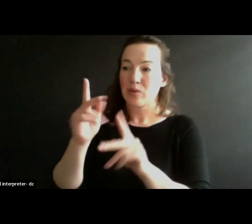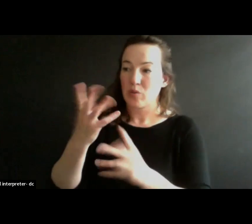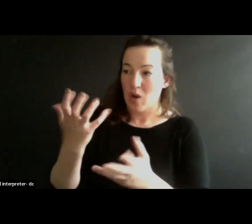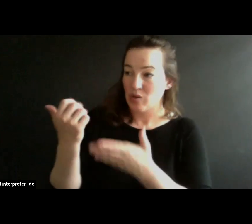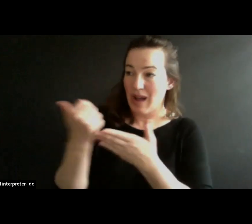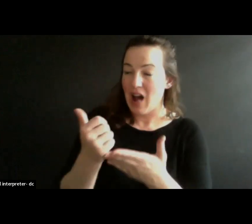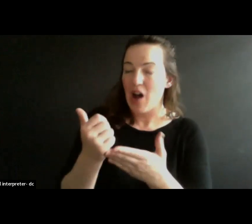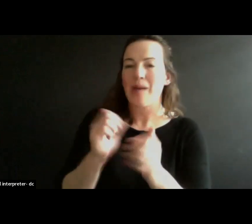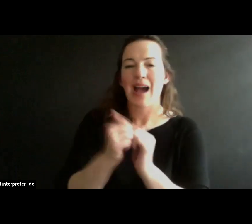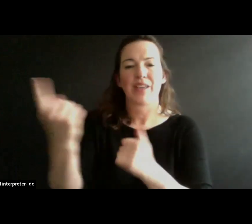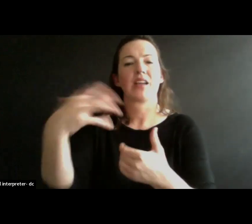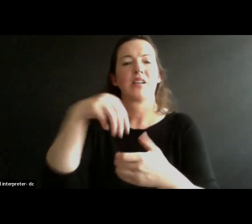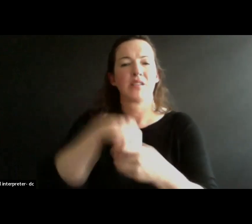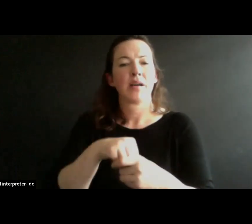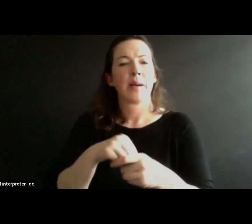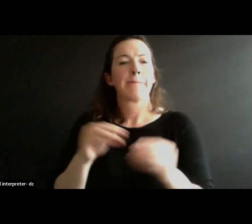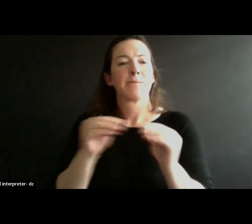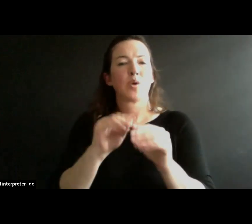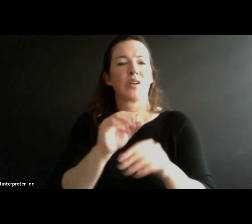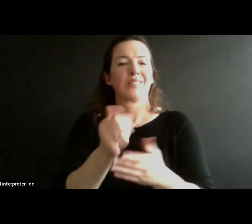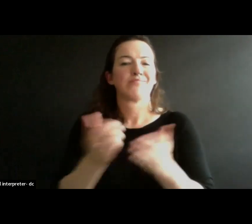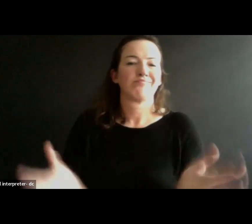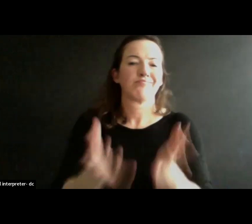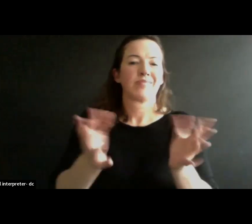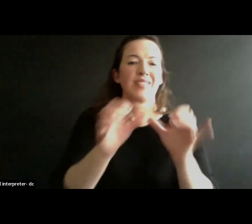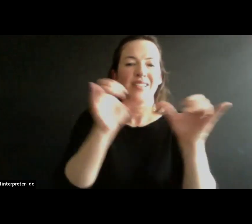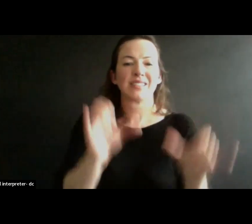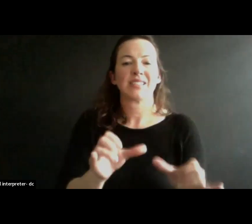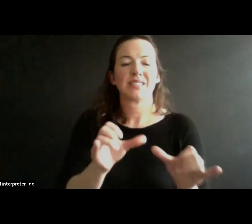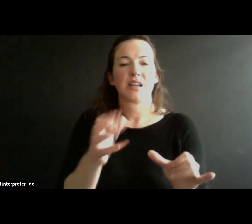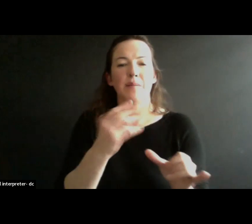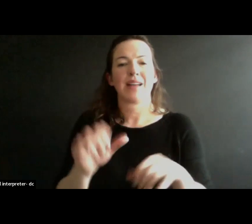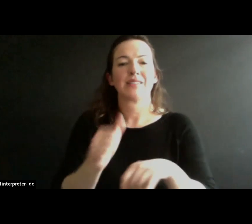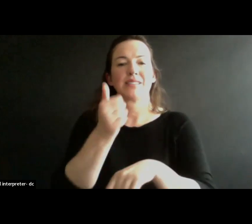and more systemically, in this set of issues, including a pool to fund and the focus in